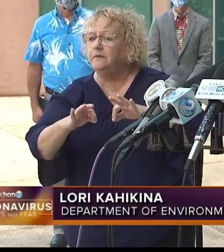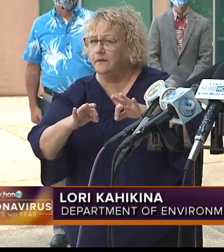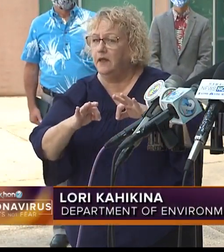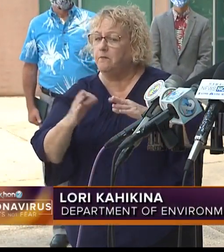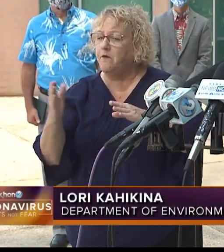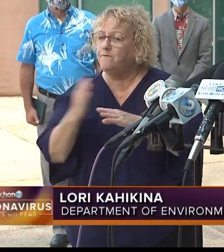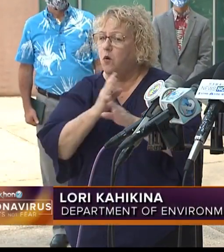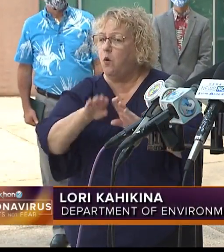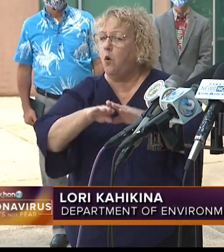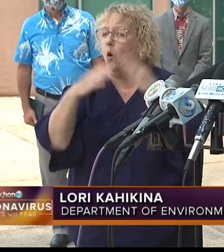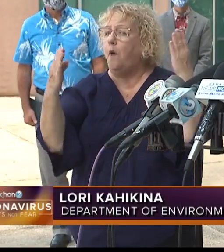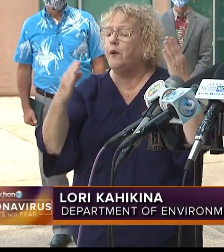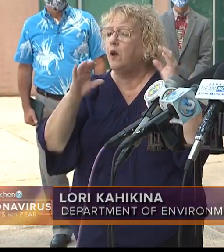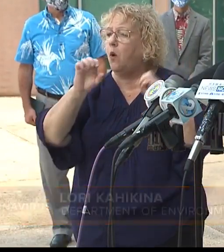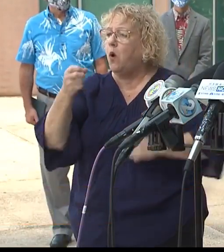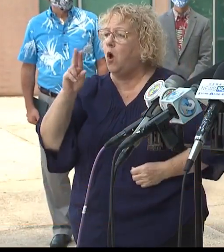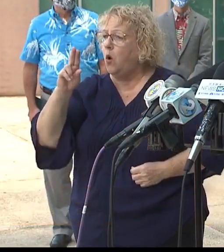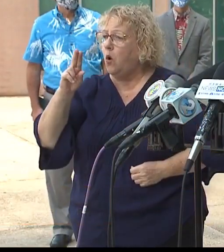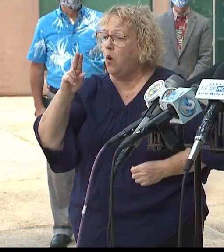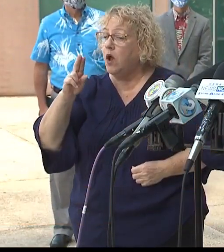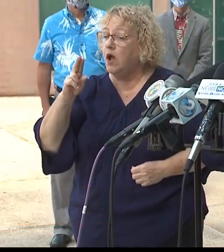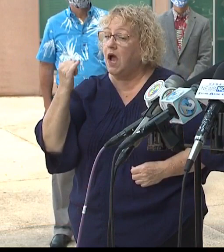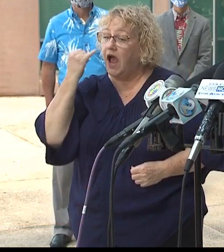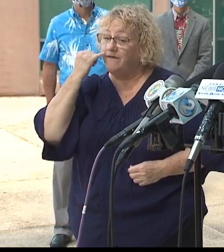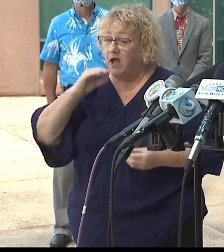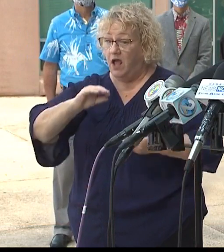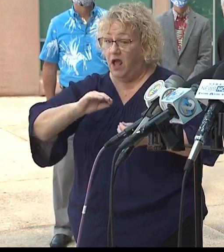BACK IN CERTAIN AREAS." THE PILOT PROJECT COMES WITH A RELATIVELY SMALL PRICE TAG FOR